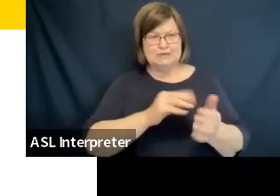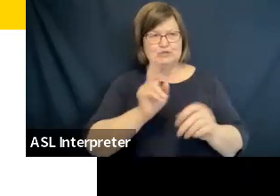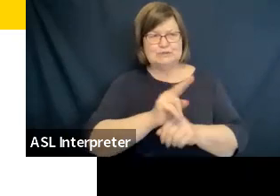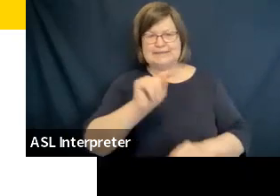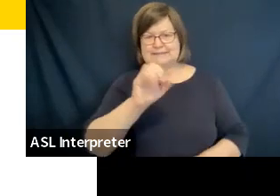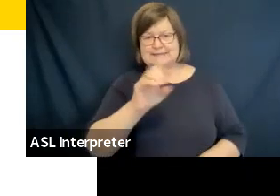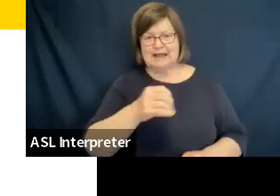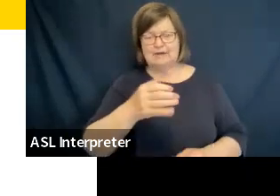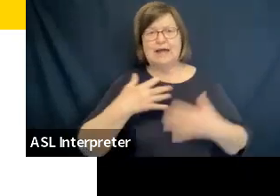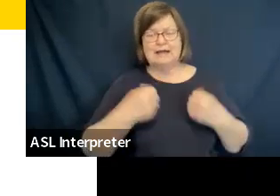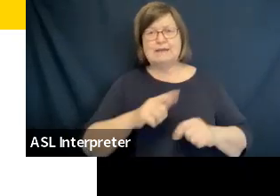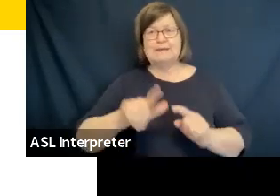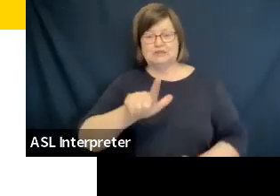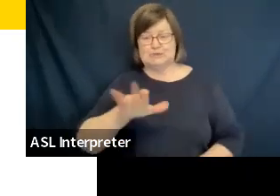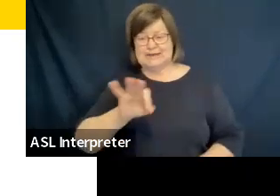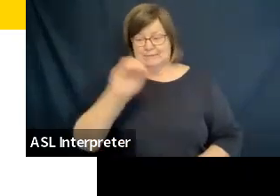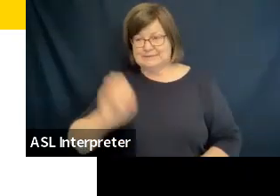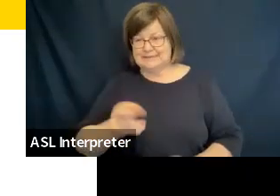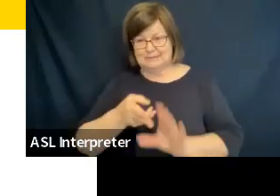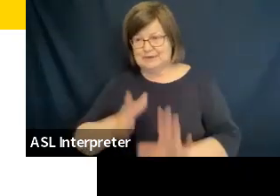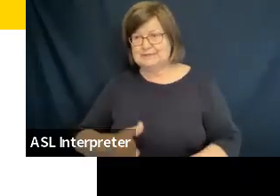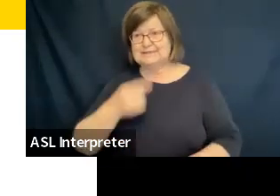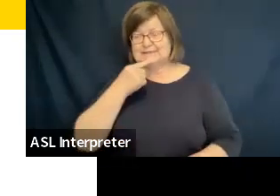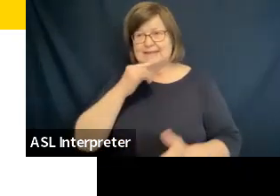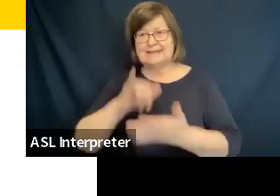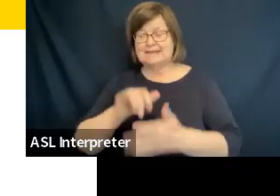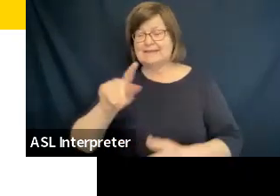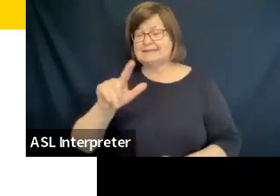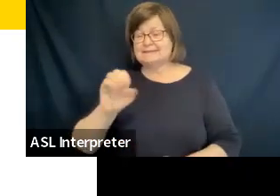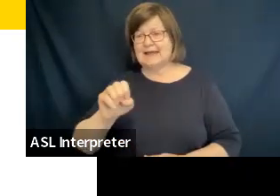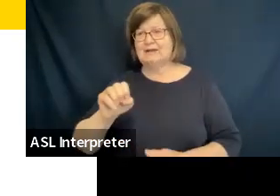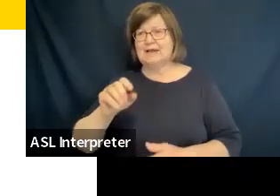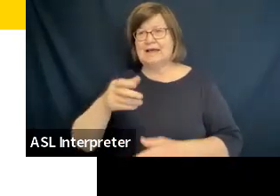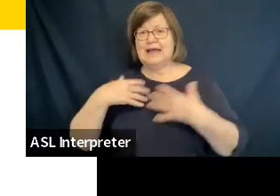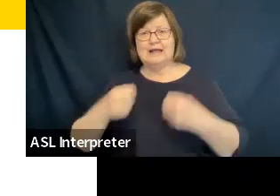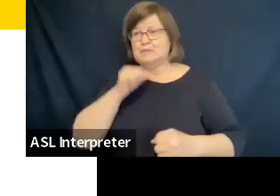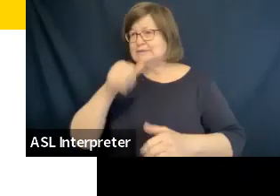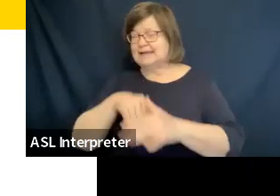but 29% of participants reported that the telehealth platform was not accessible.